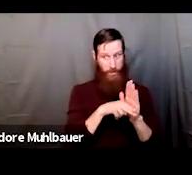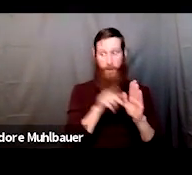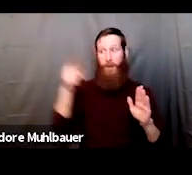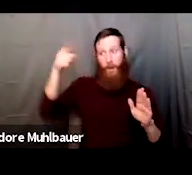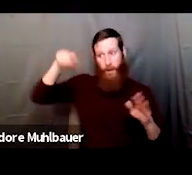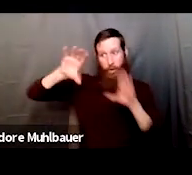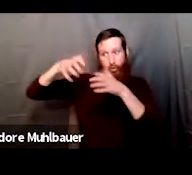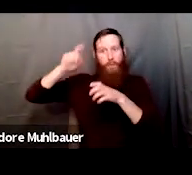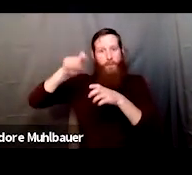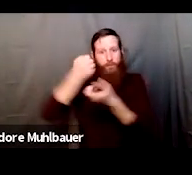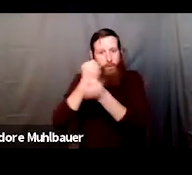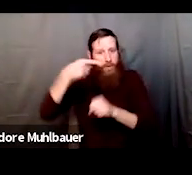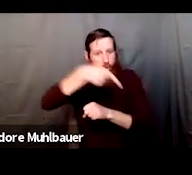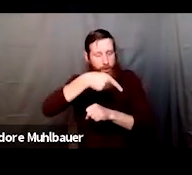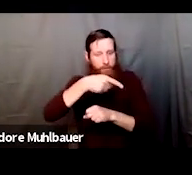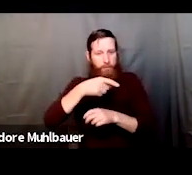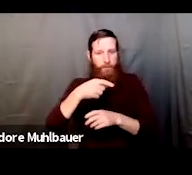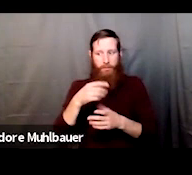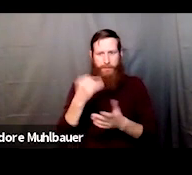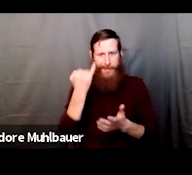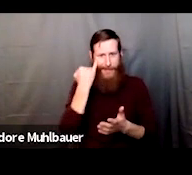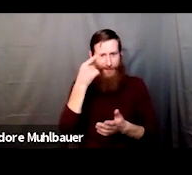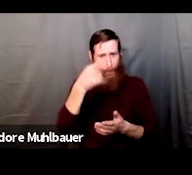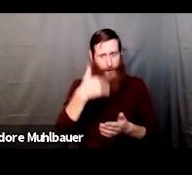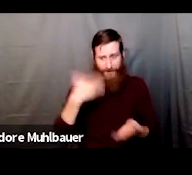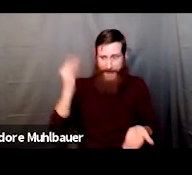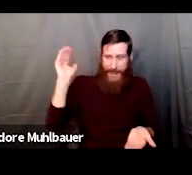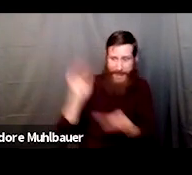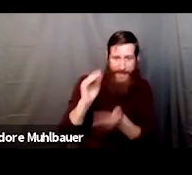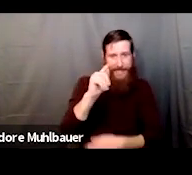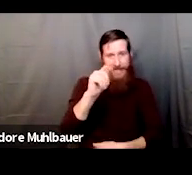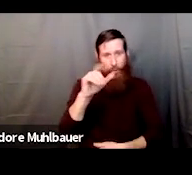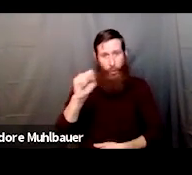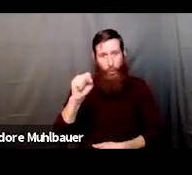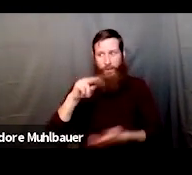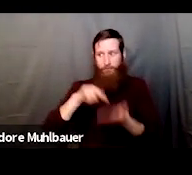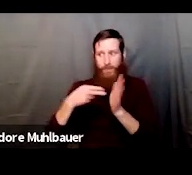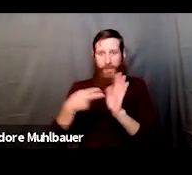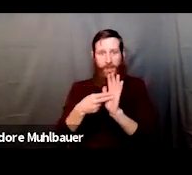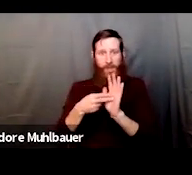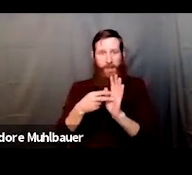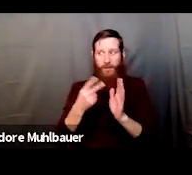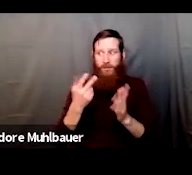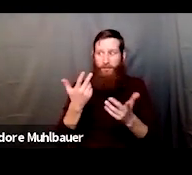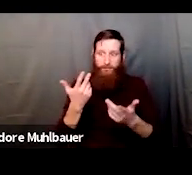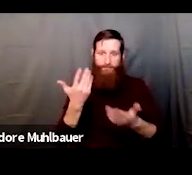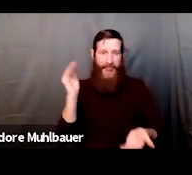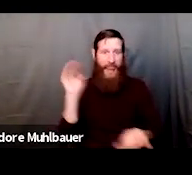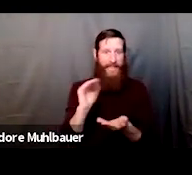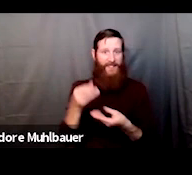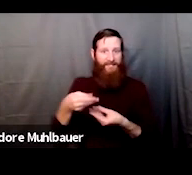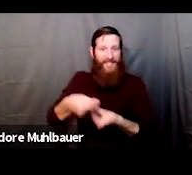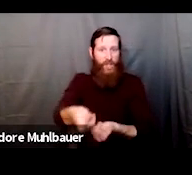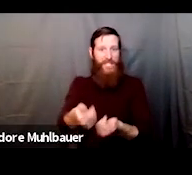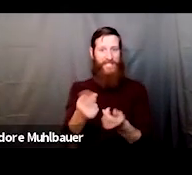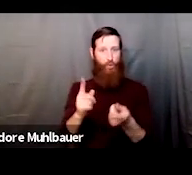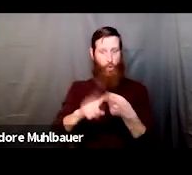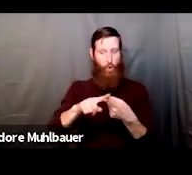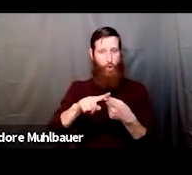If you reduce the number of tools you have in the group, you will reduce the efficiency of the group to unbury that person.